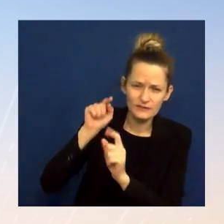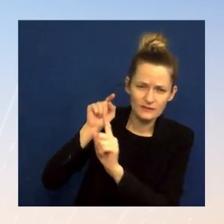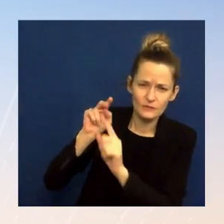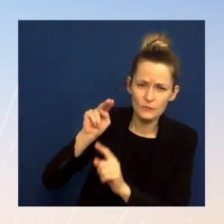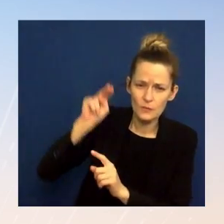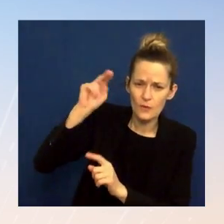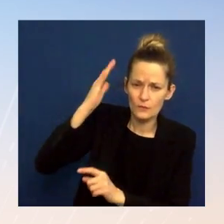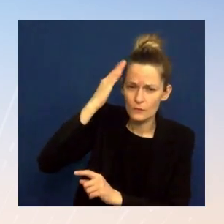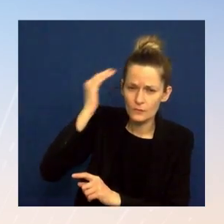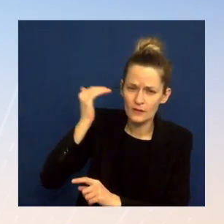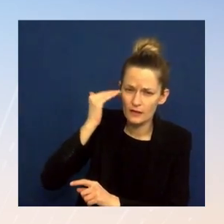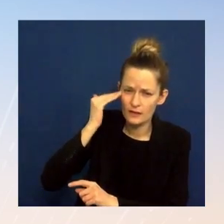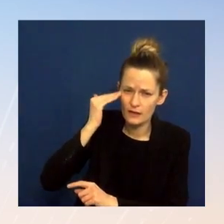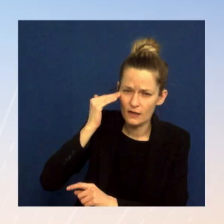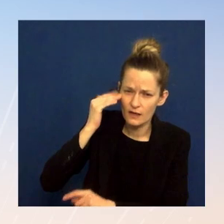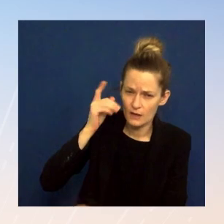to start a conversation with North Korea.